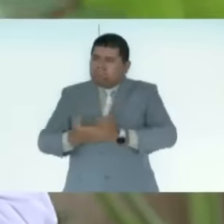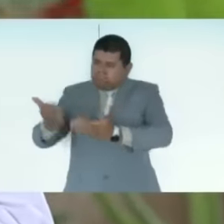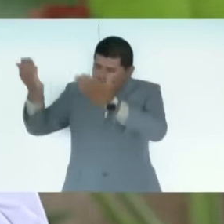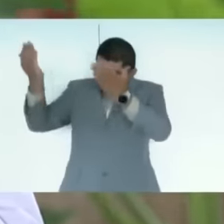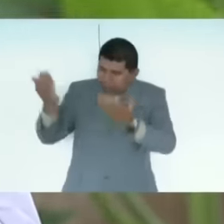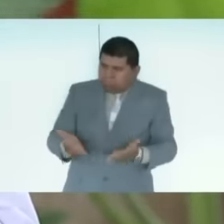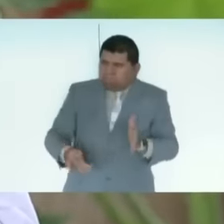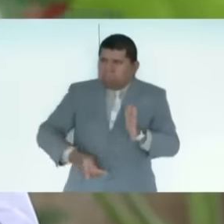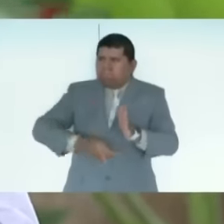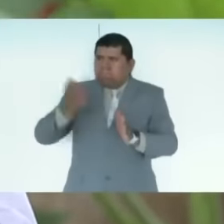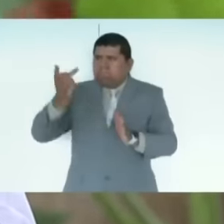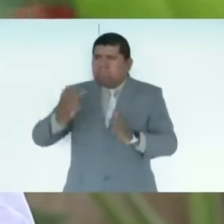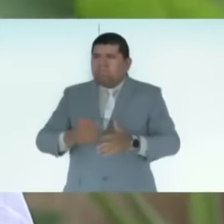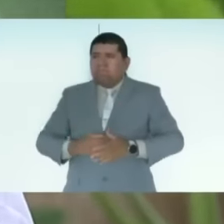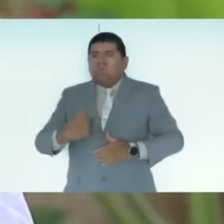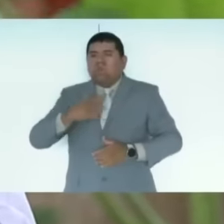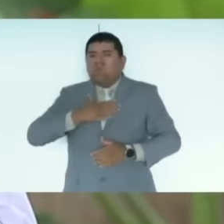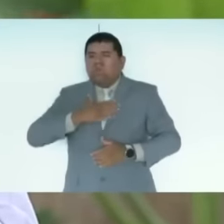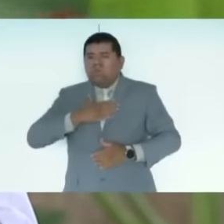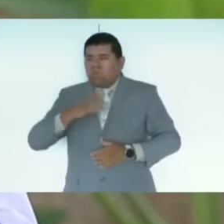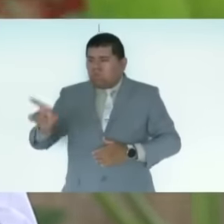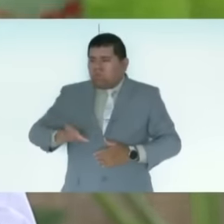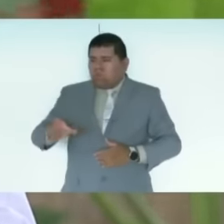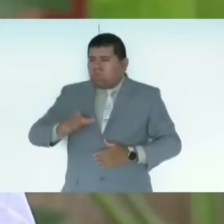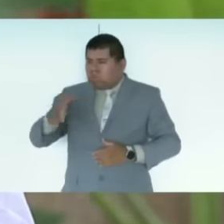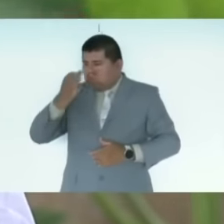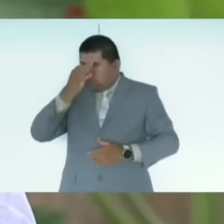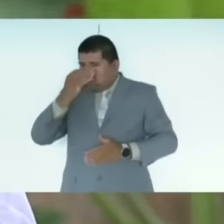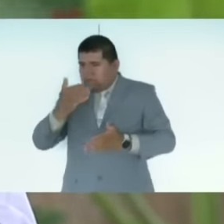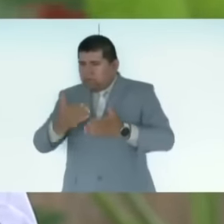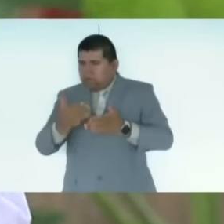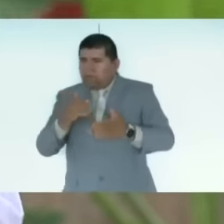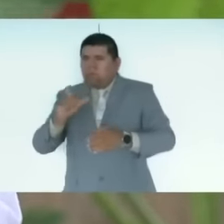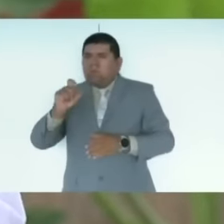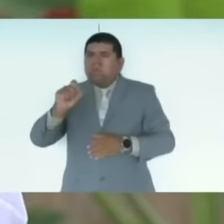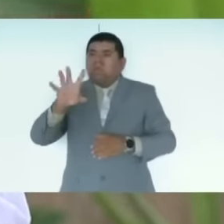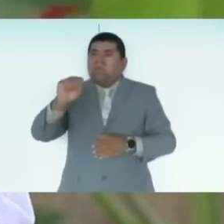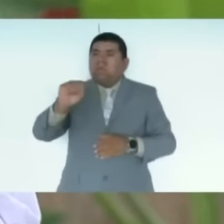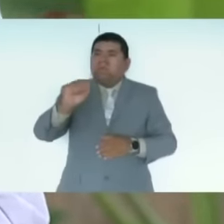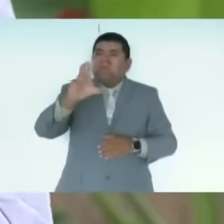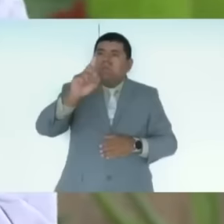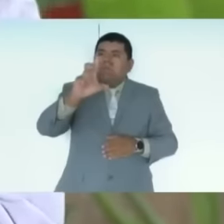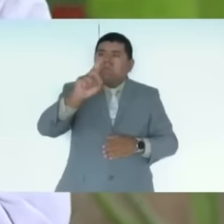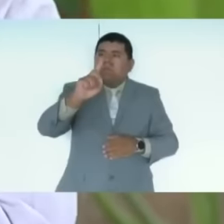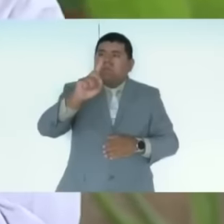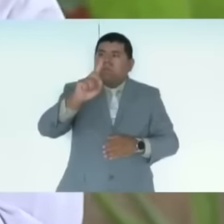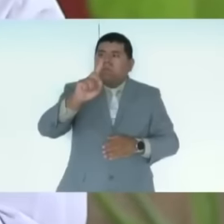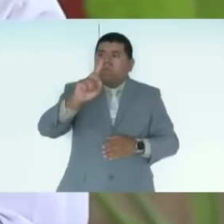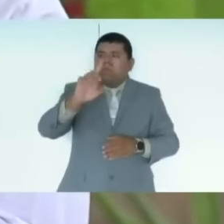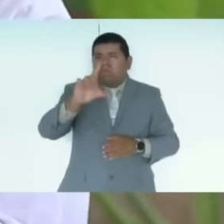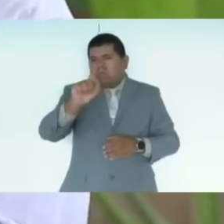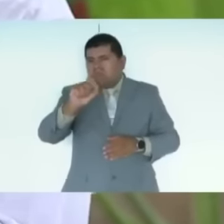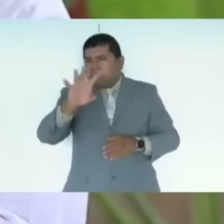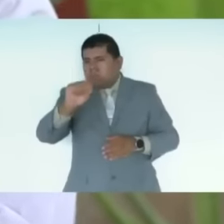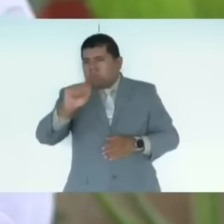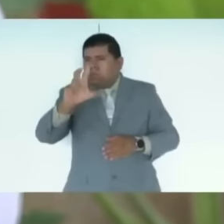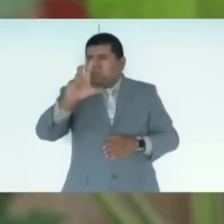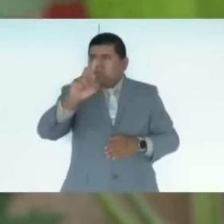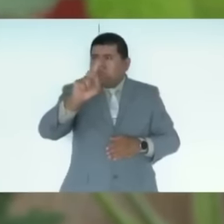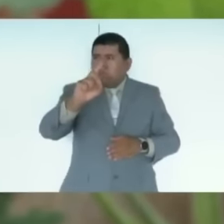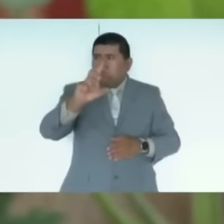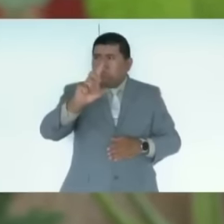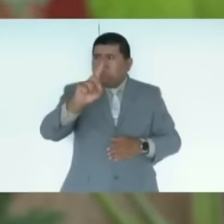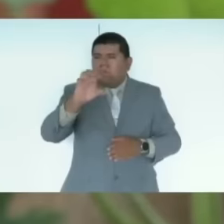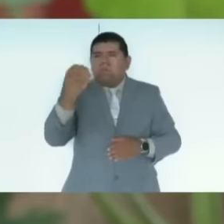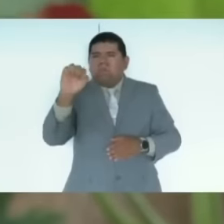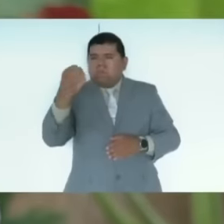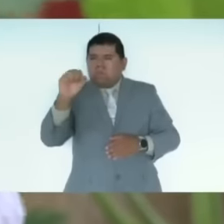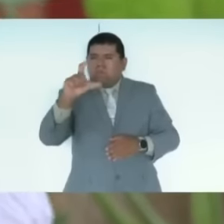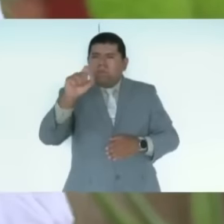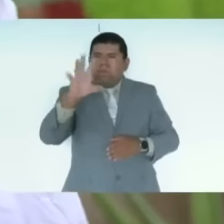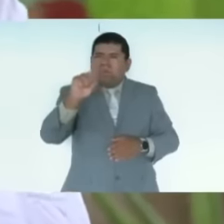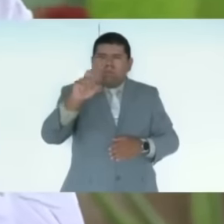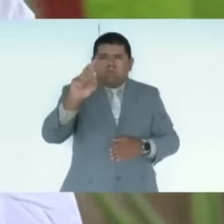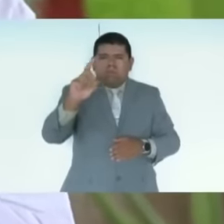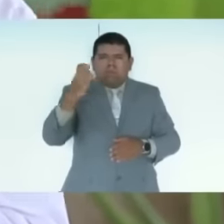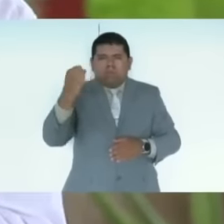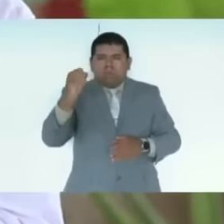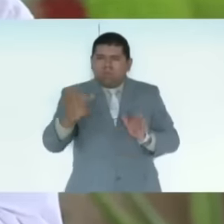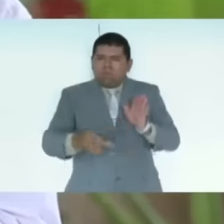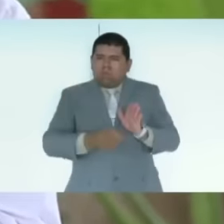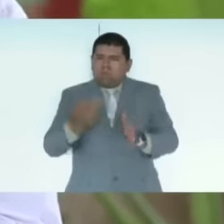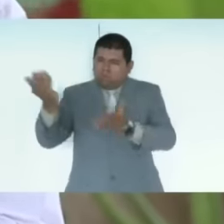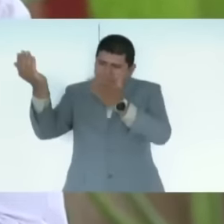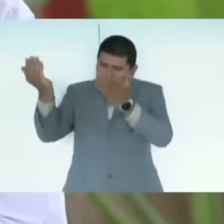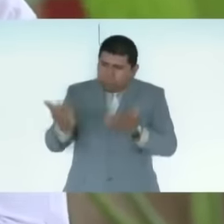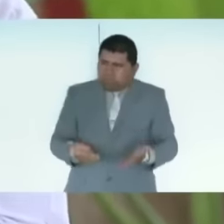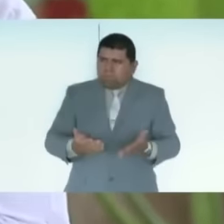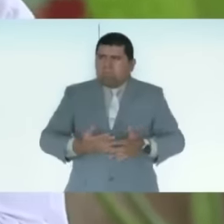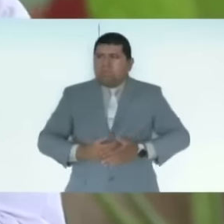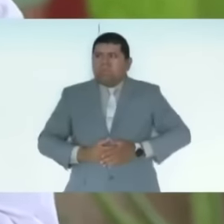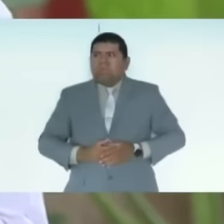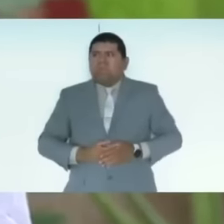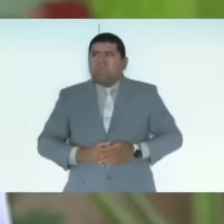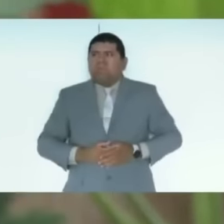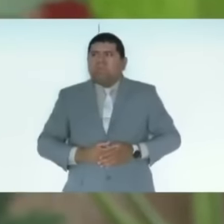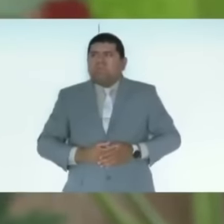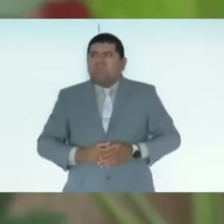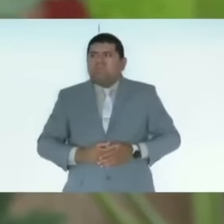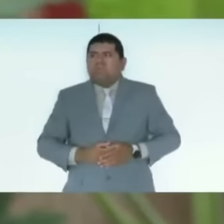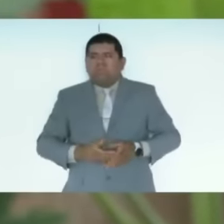I finish, September 29, 30, we are going to be inaugurating the